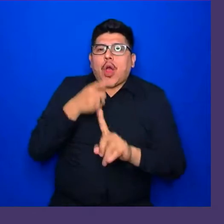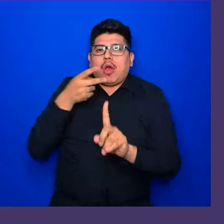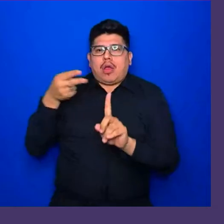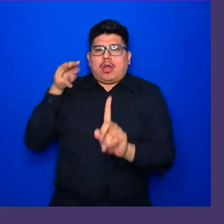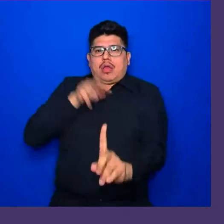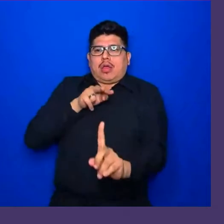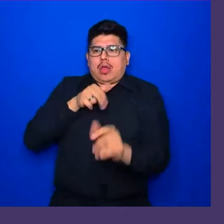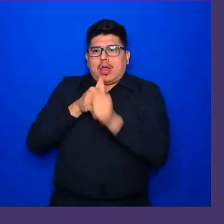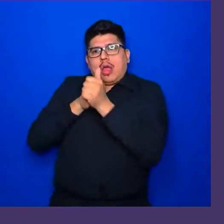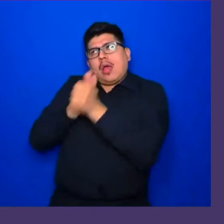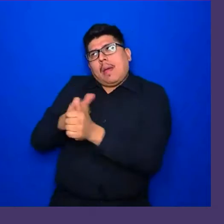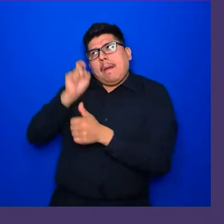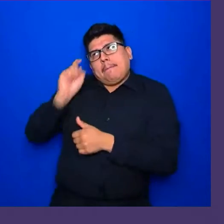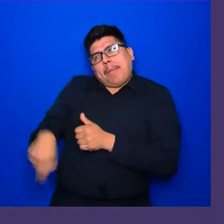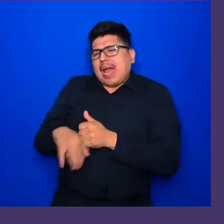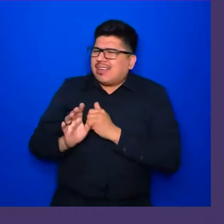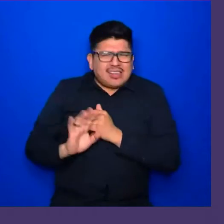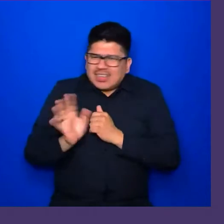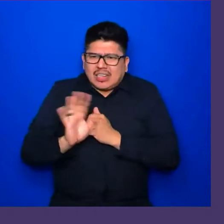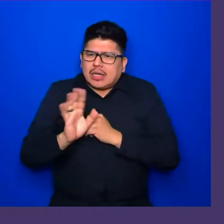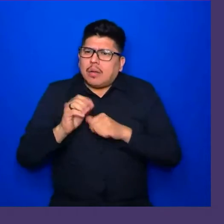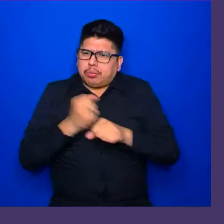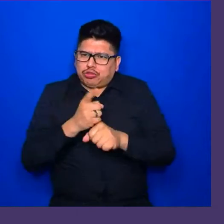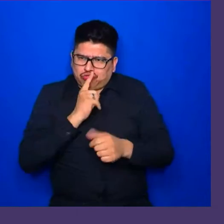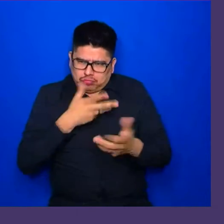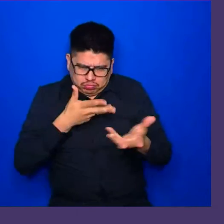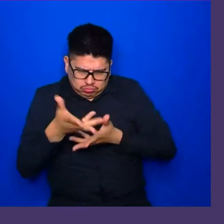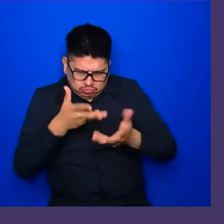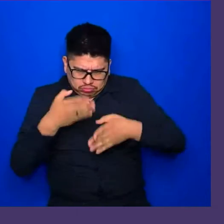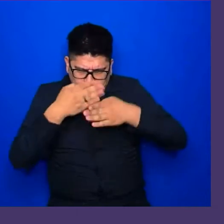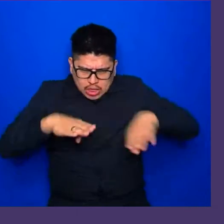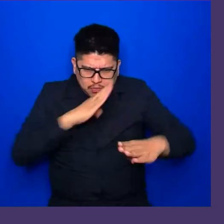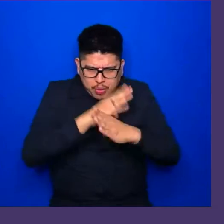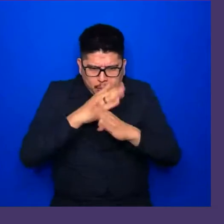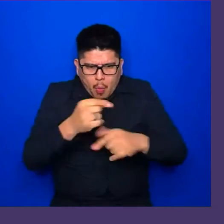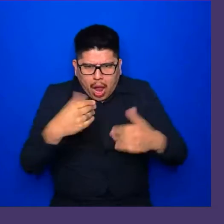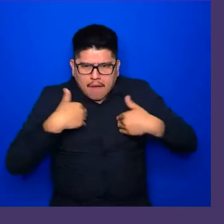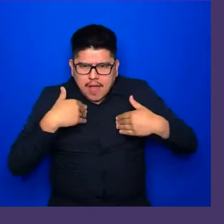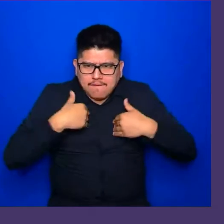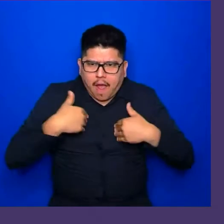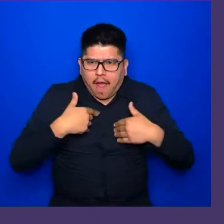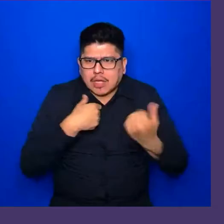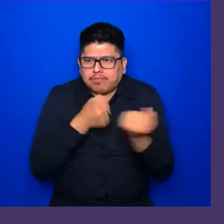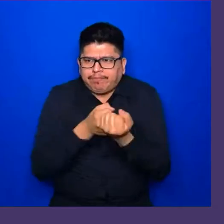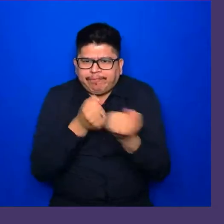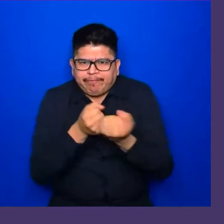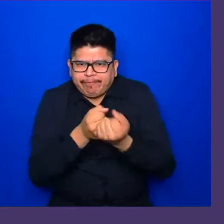barriers so then people with disabilities can be able to rise up into leadership roles."